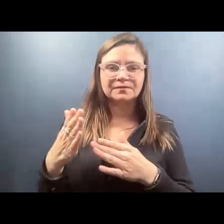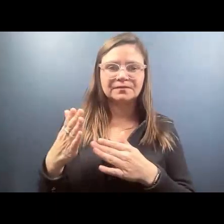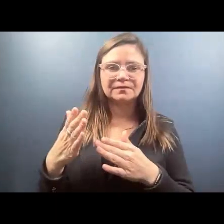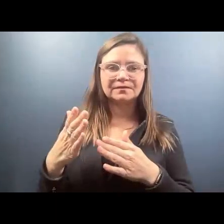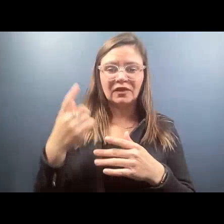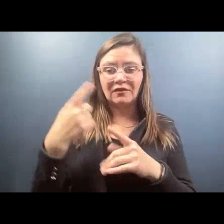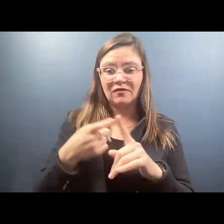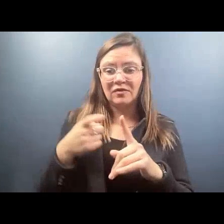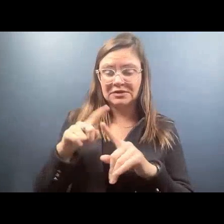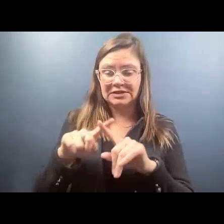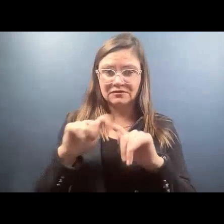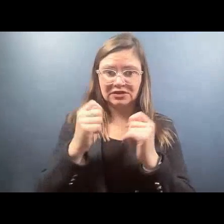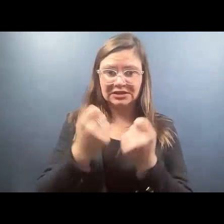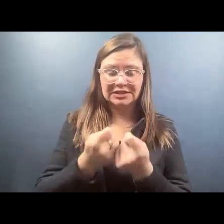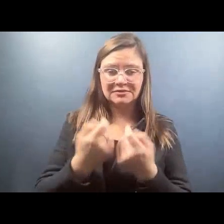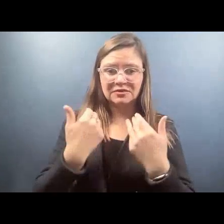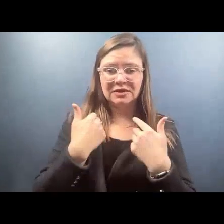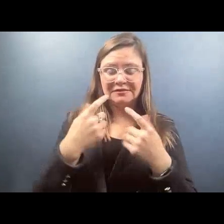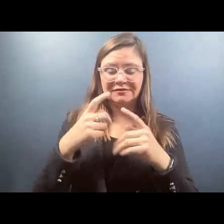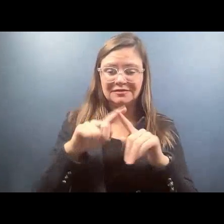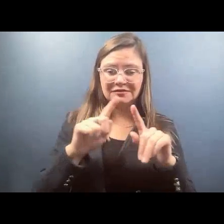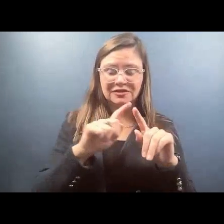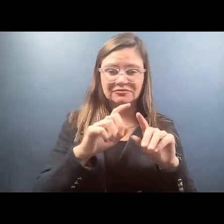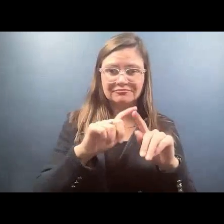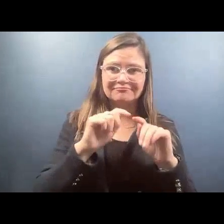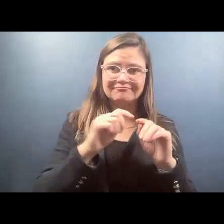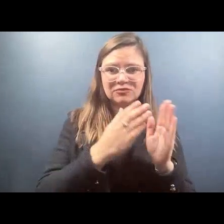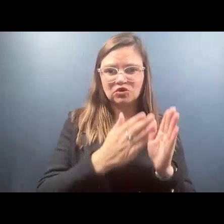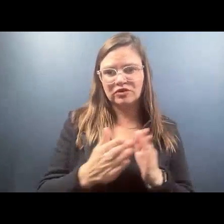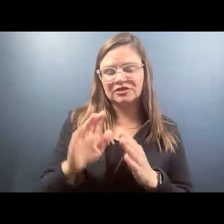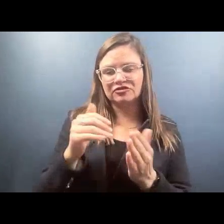We've had several with Strategies Center to help us pull together,